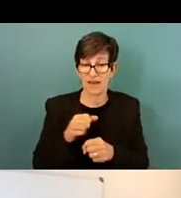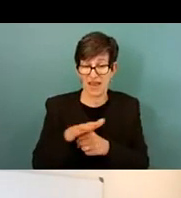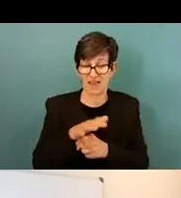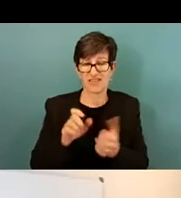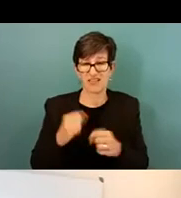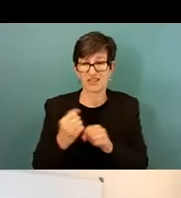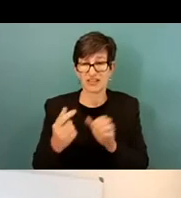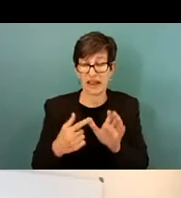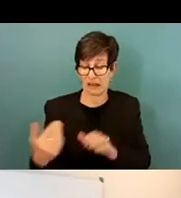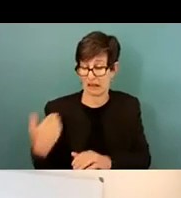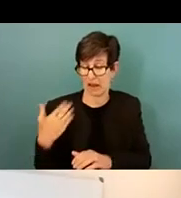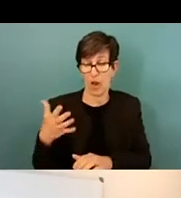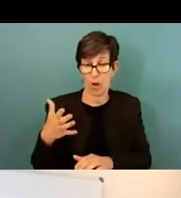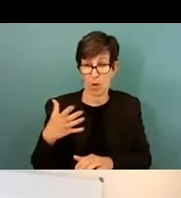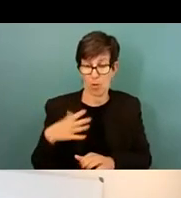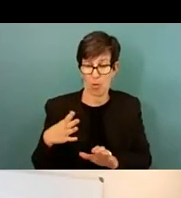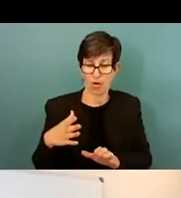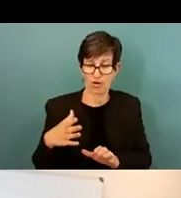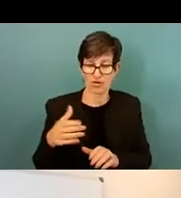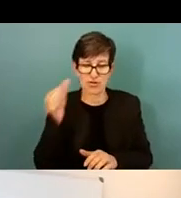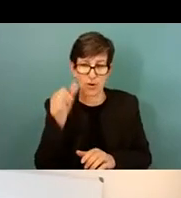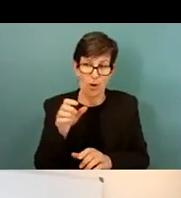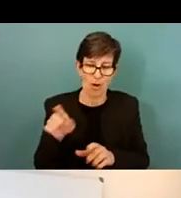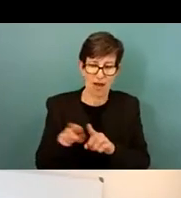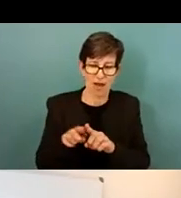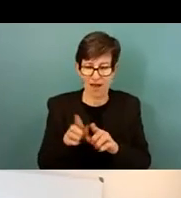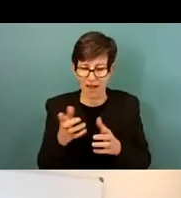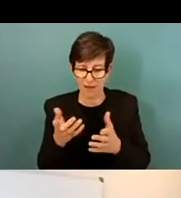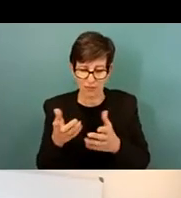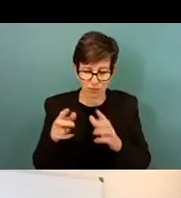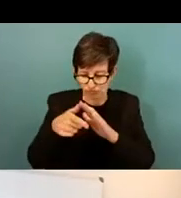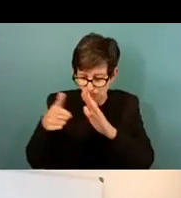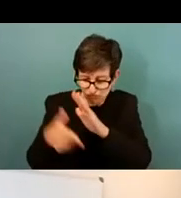in a much more granular and deep fashion, the contours of digital inclusion in their